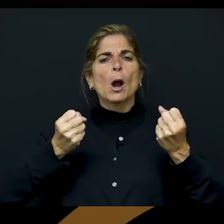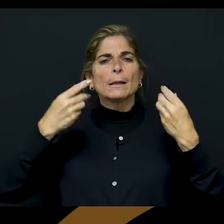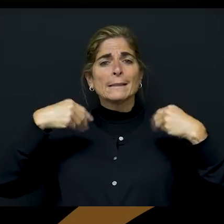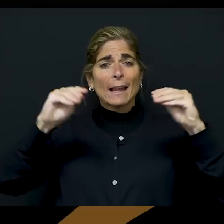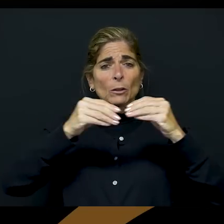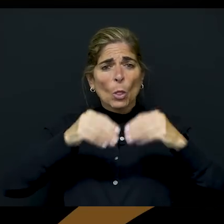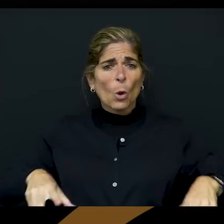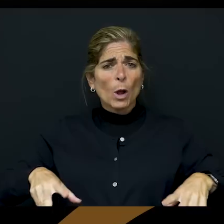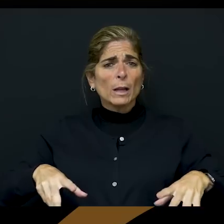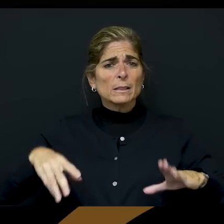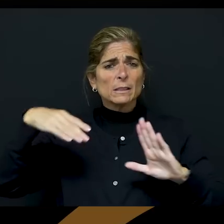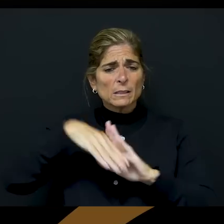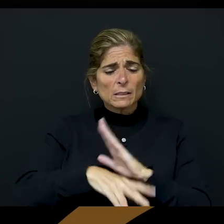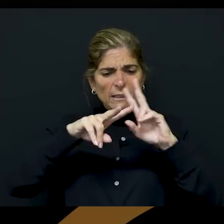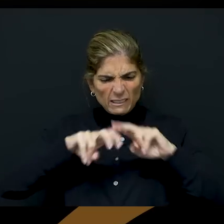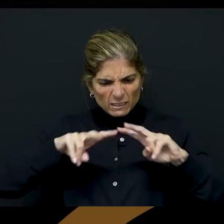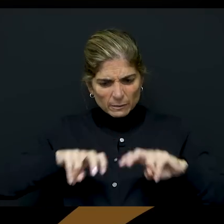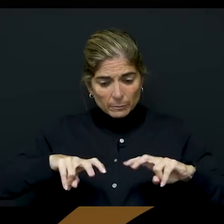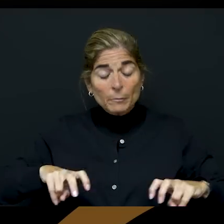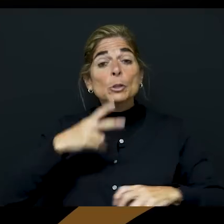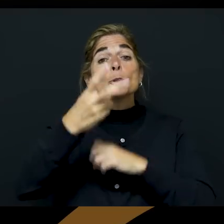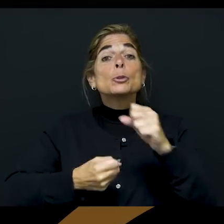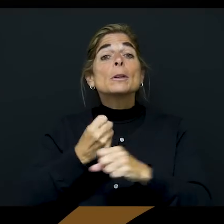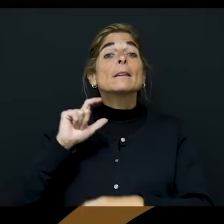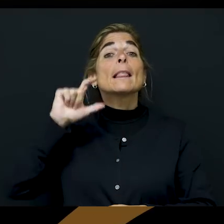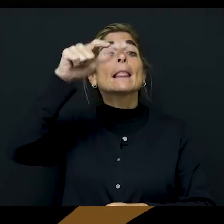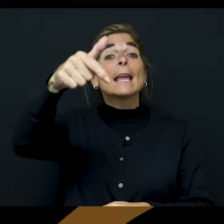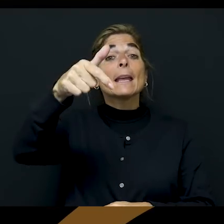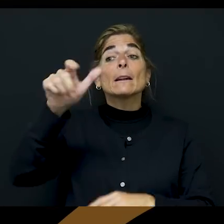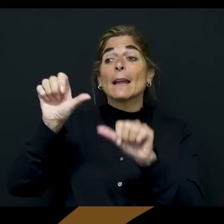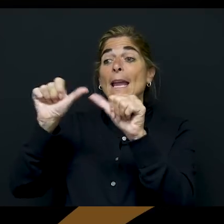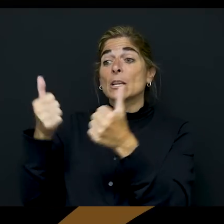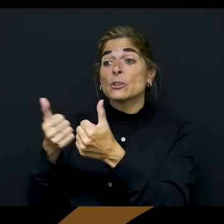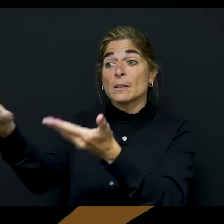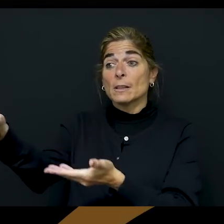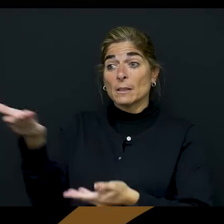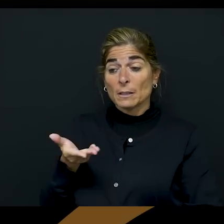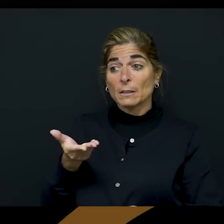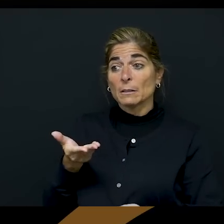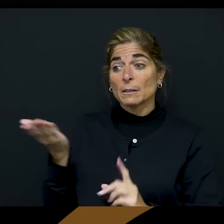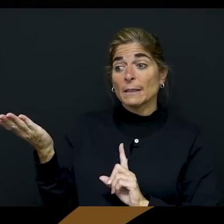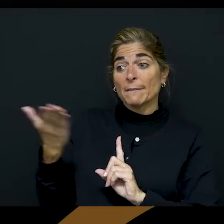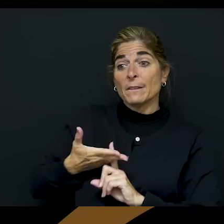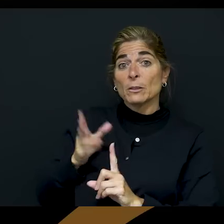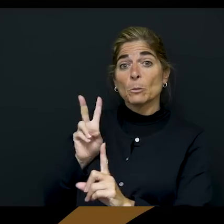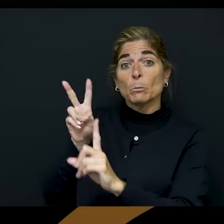Two years later, I was approached by an agency who convinced me to apply to Procter & Gamble.